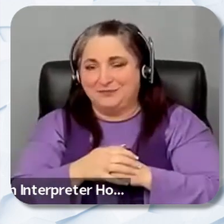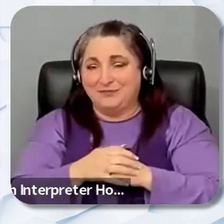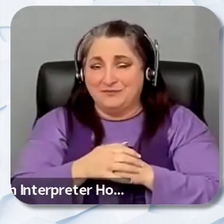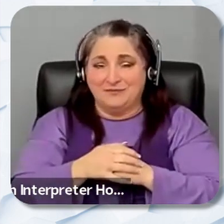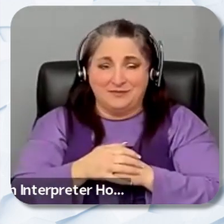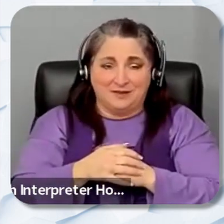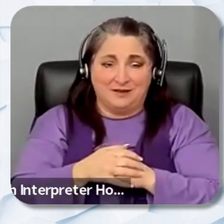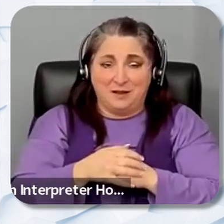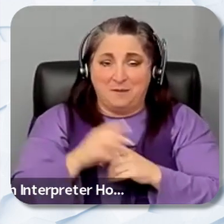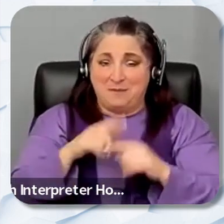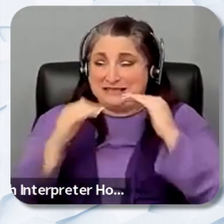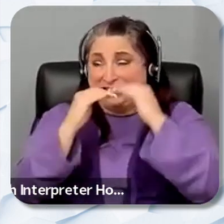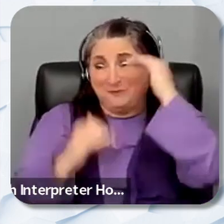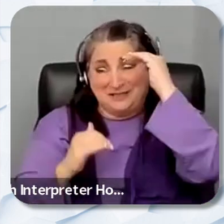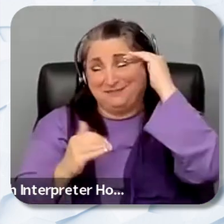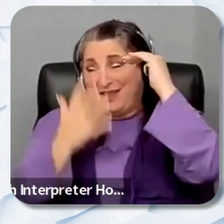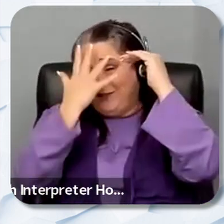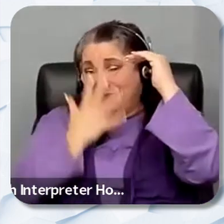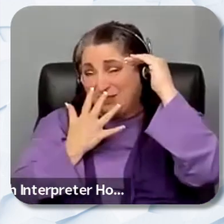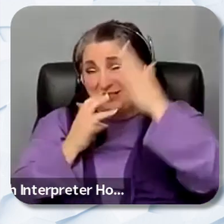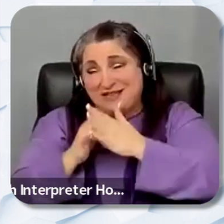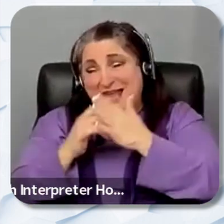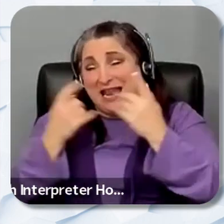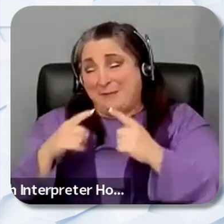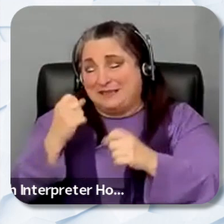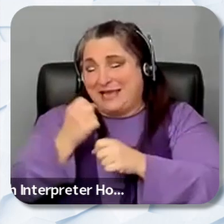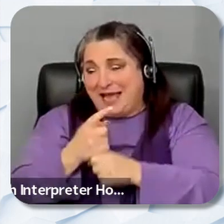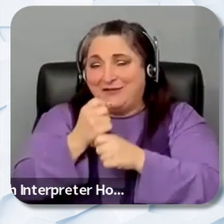But disproportionality, unfortunately, is an every year thing, and I do understand the